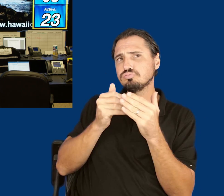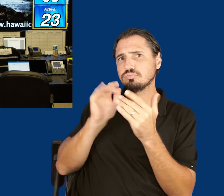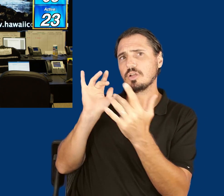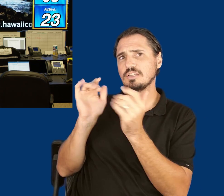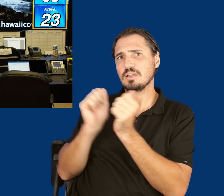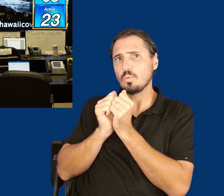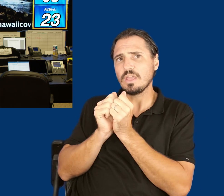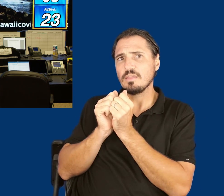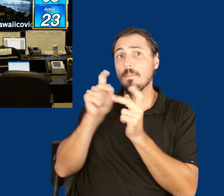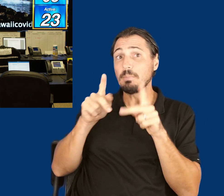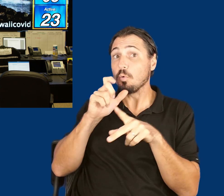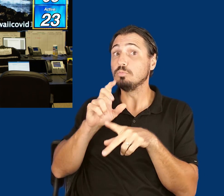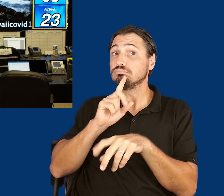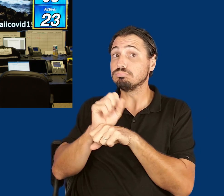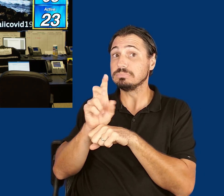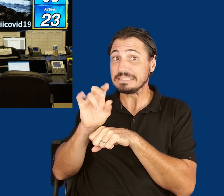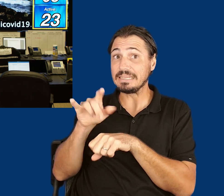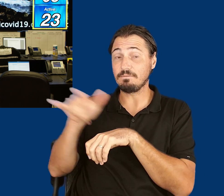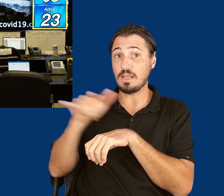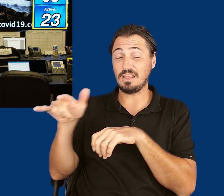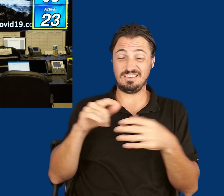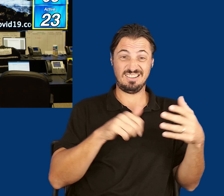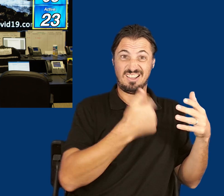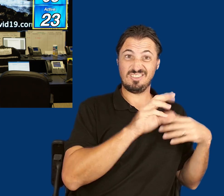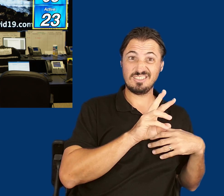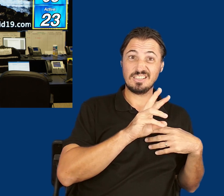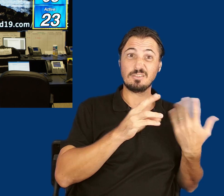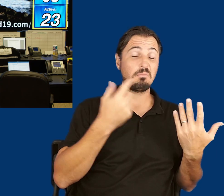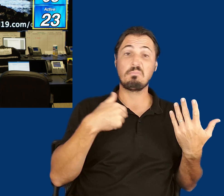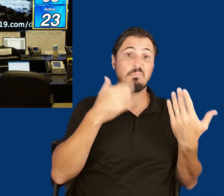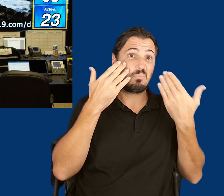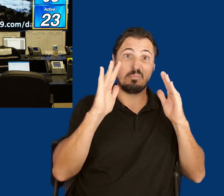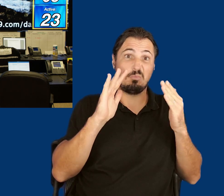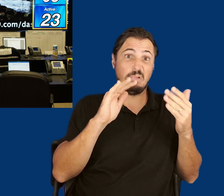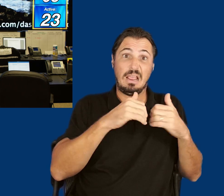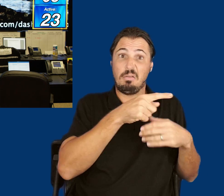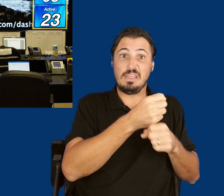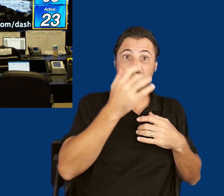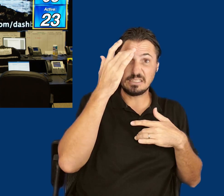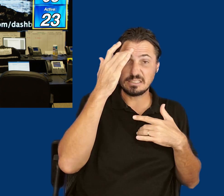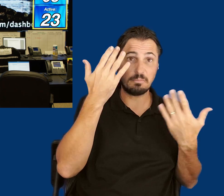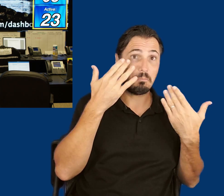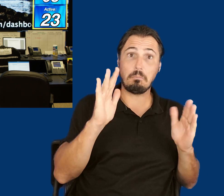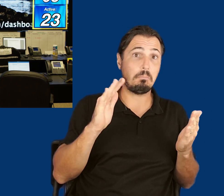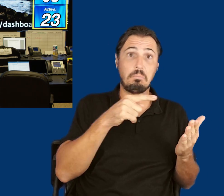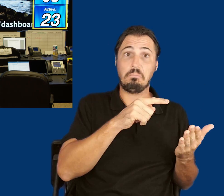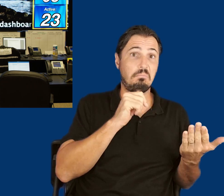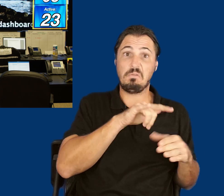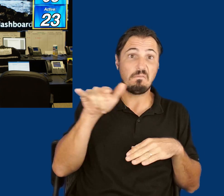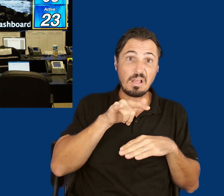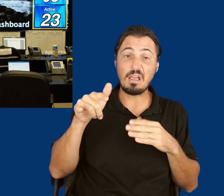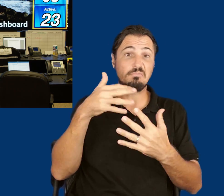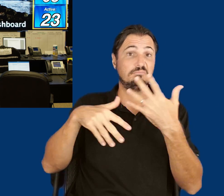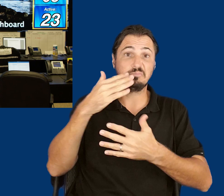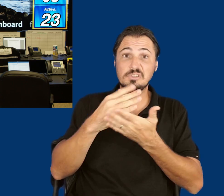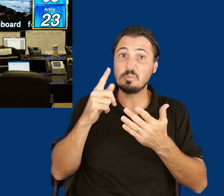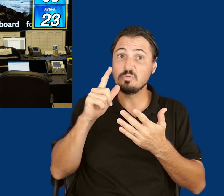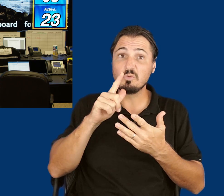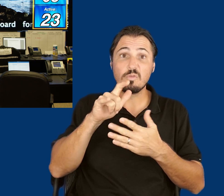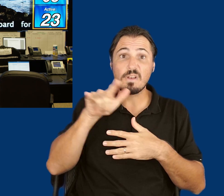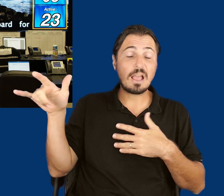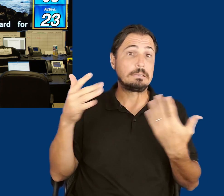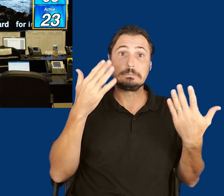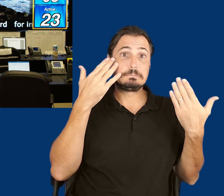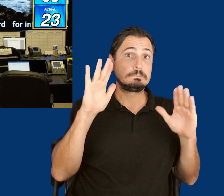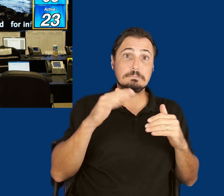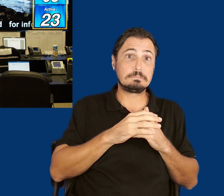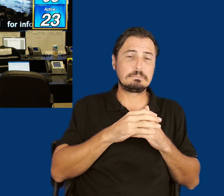residents for whom we cannot identify any link to a traveler—these are cases of community transmission, without a travel connection. We have not seen community transmission in our